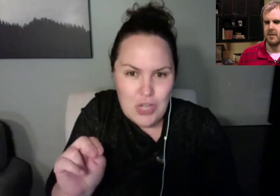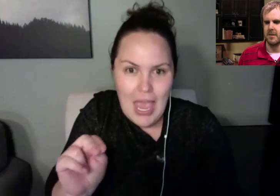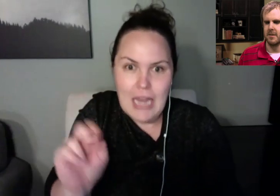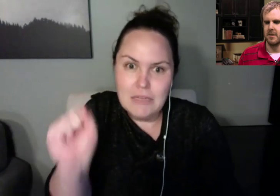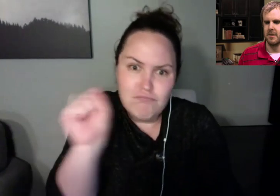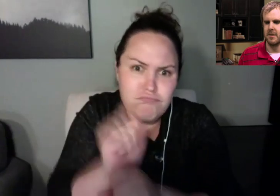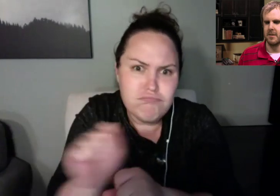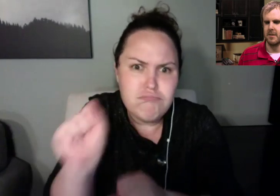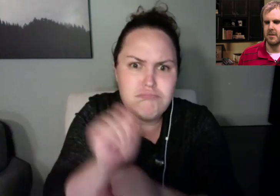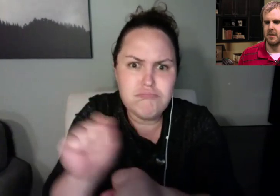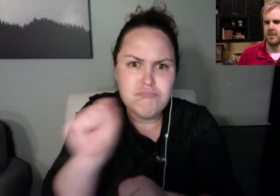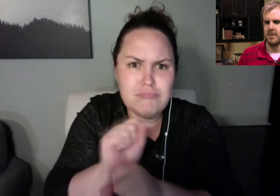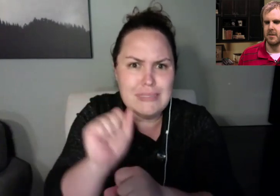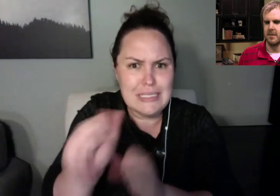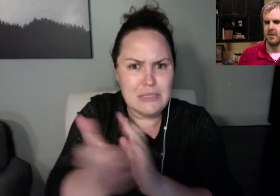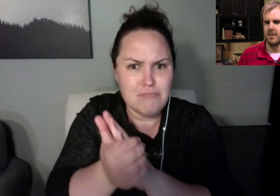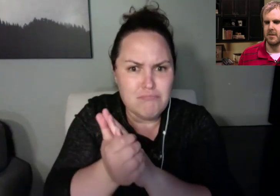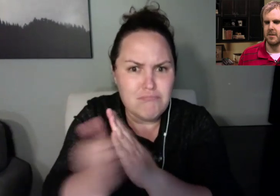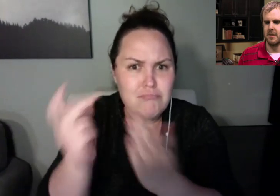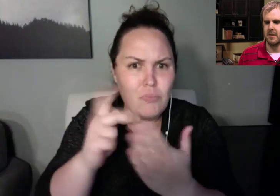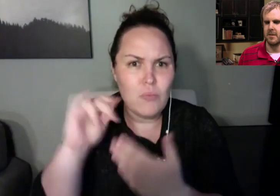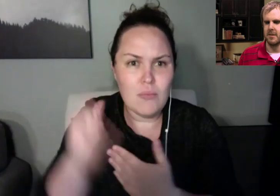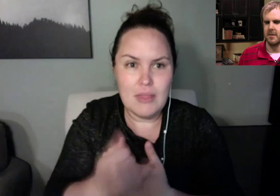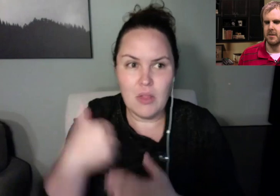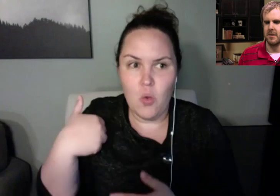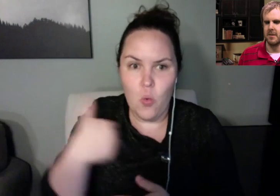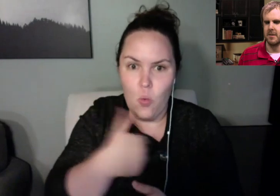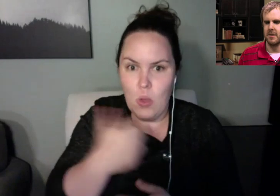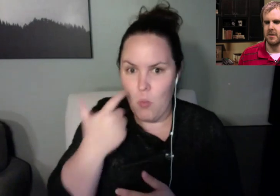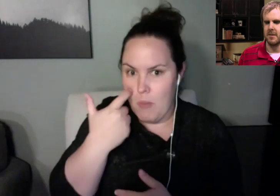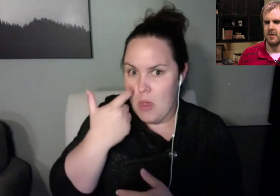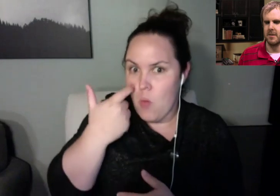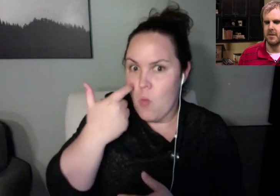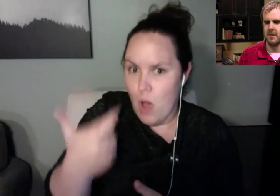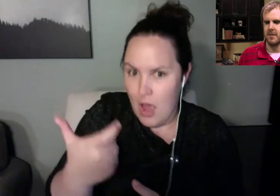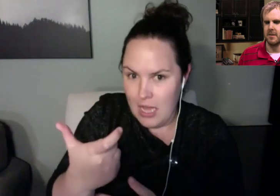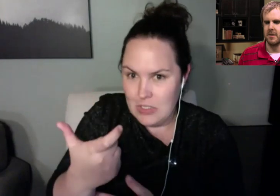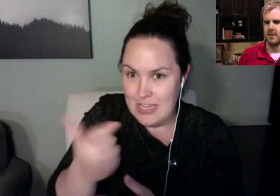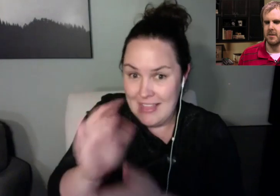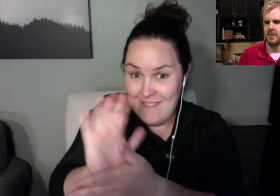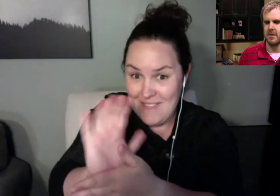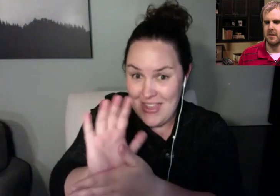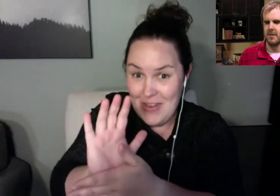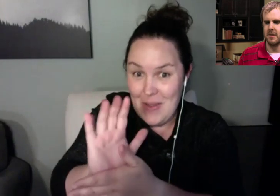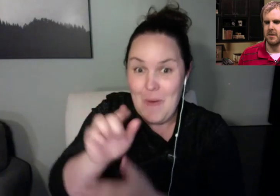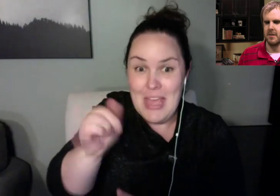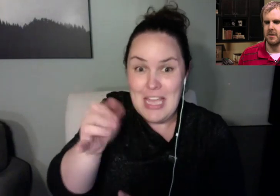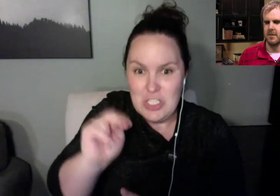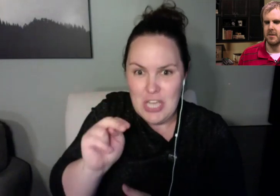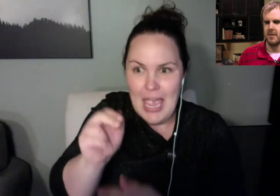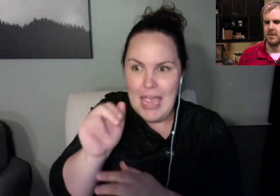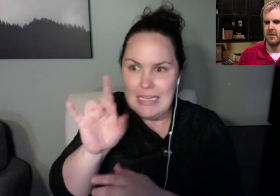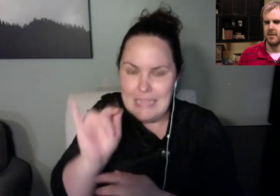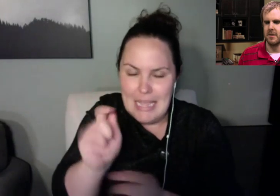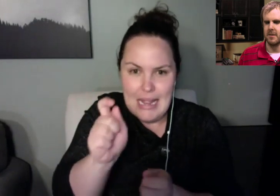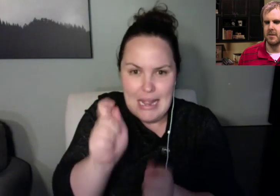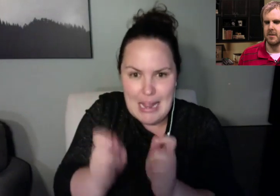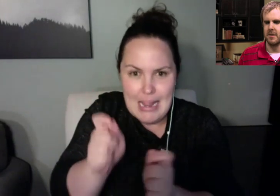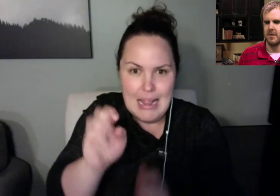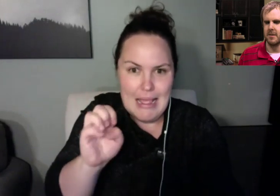this and we will be watching the video that she has edited in just a couple of minutes.